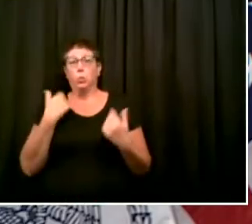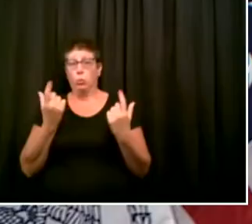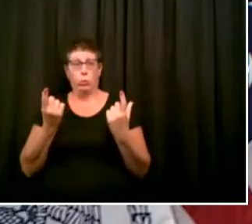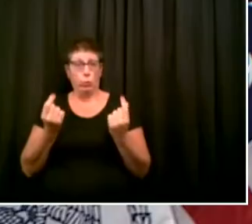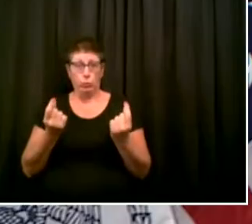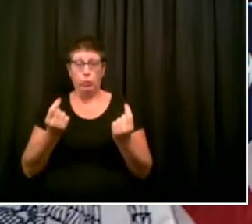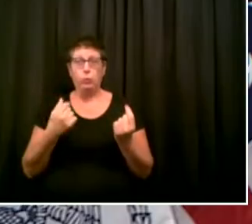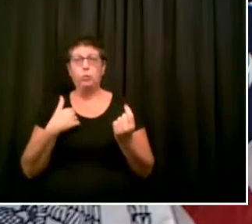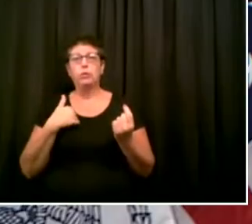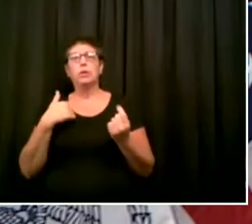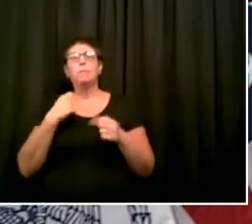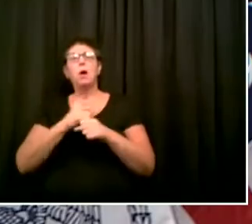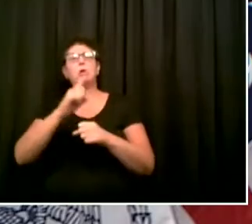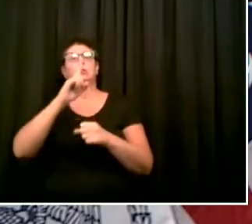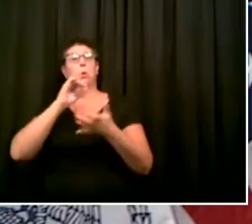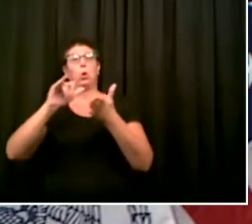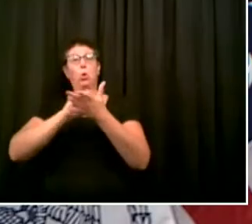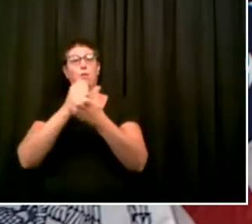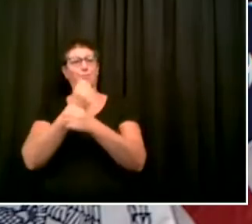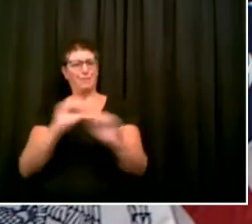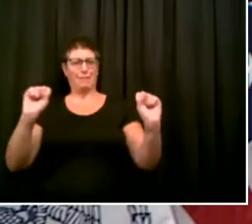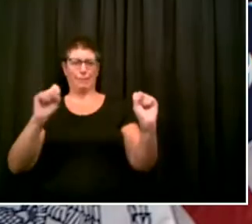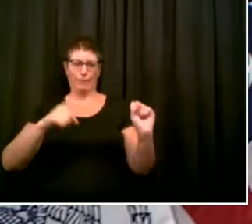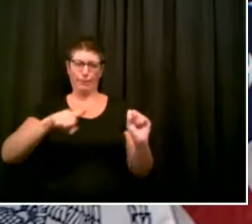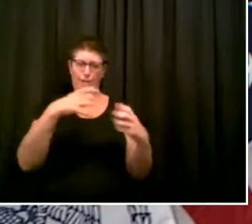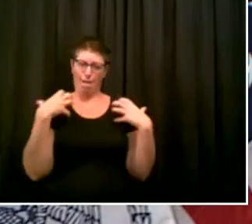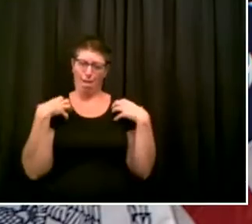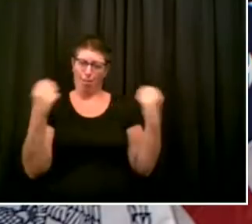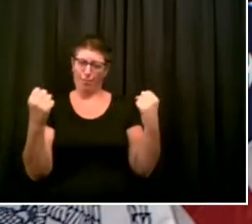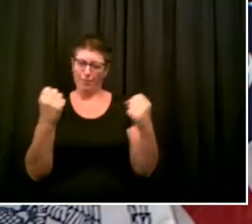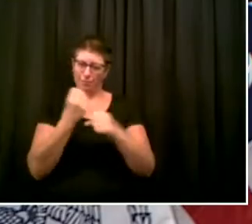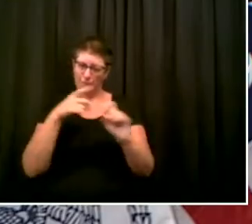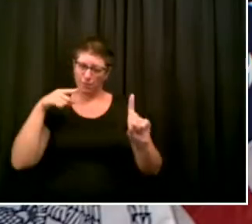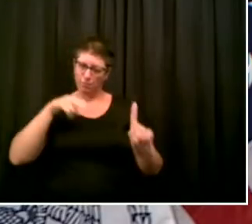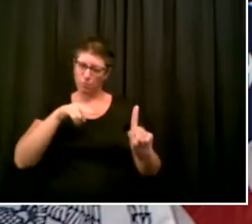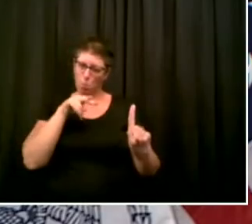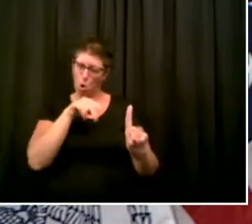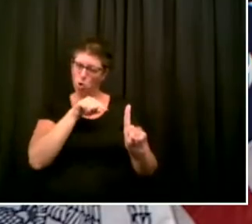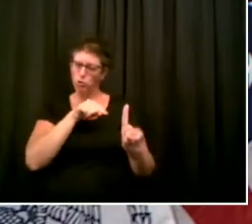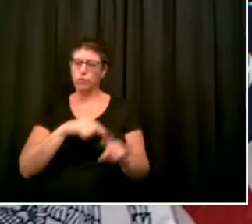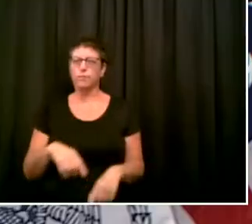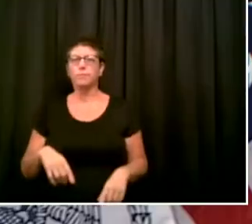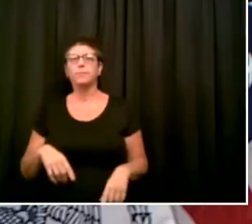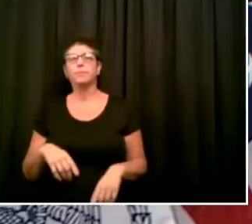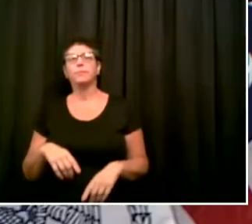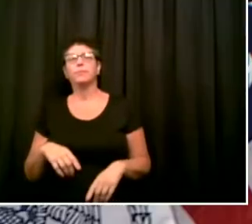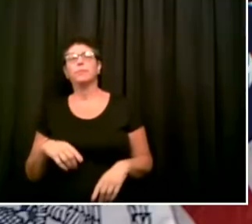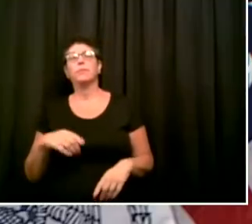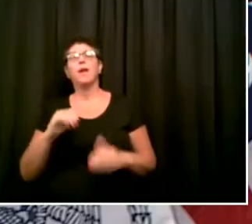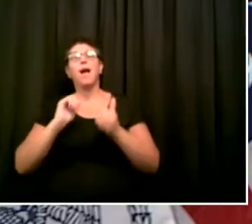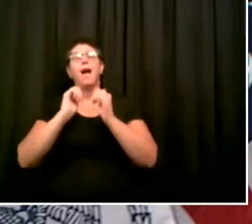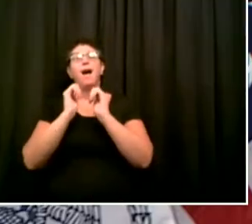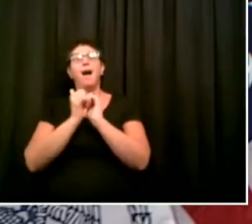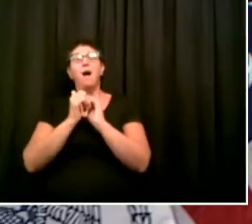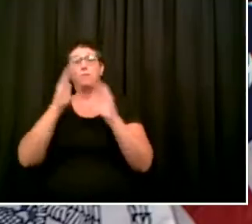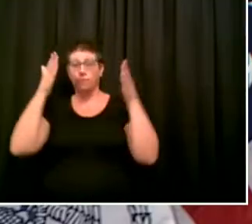WHAT WE DO EVRYE DAY, OF COURSE. NUMBER ONE IS THE HEALTH AND SAFETY OF ALL NEW YORKERS.